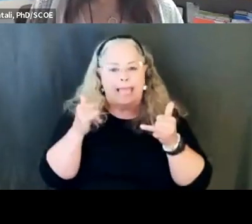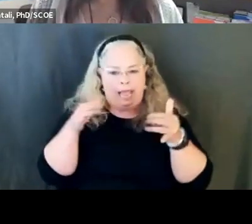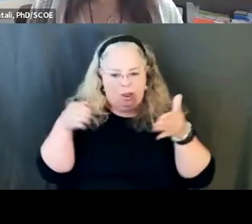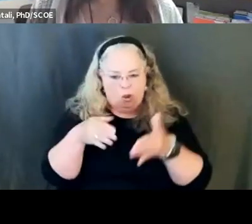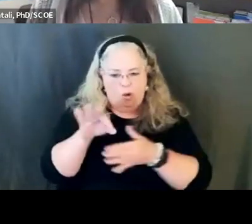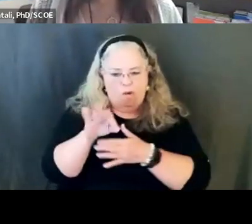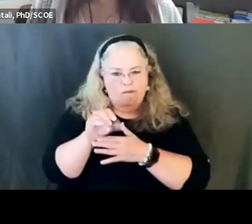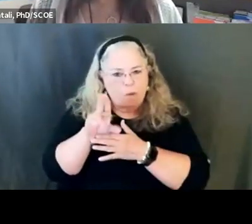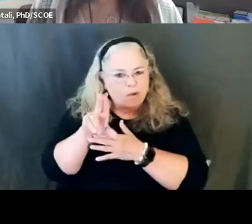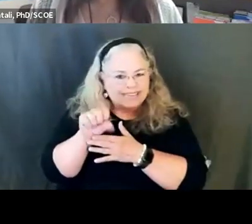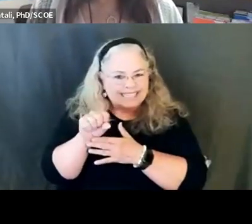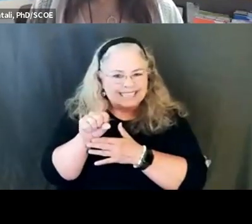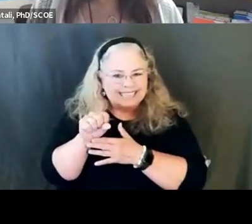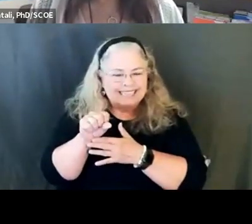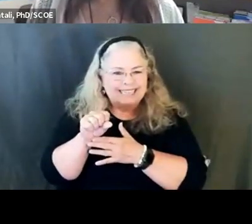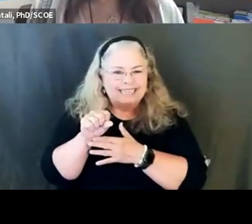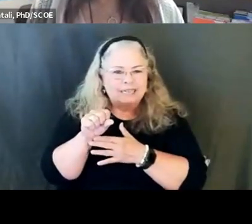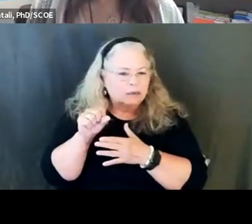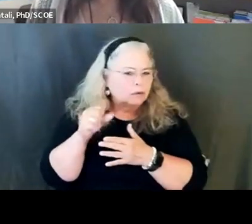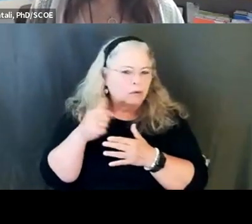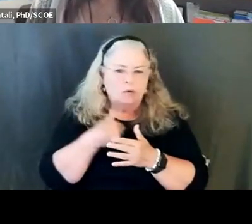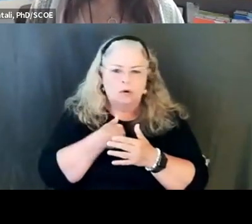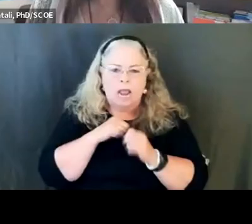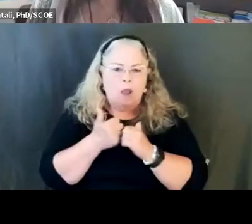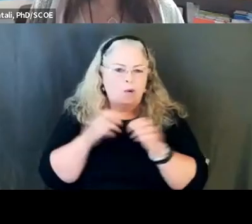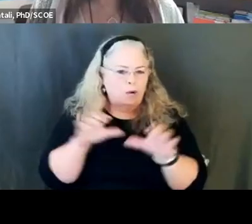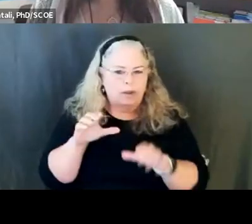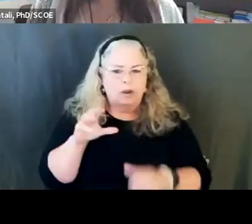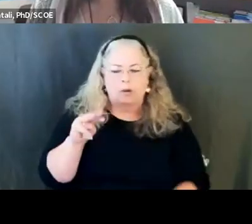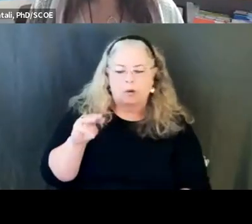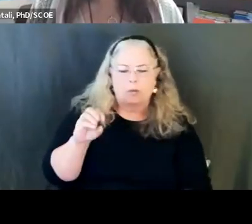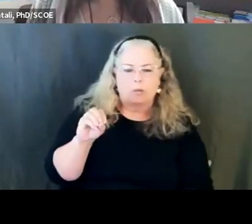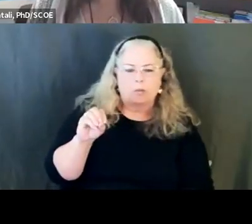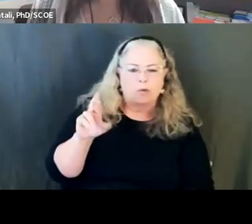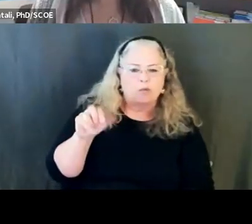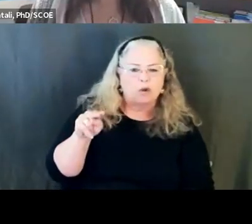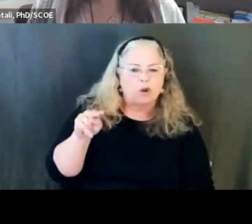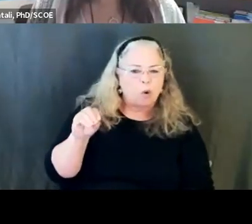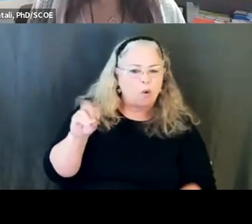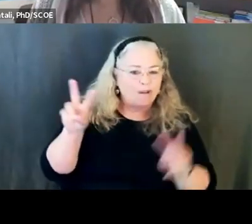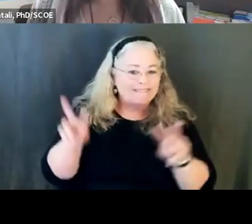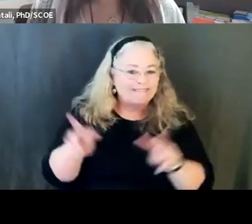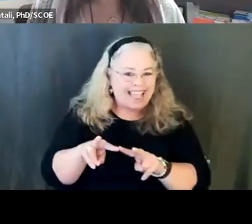make it inaudible… And way we've done that in Moreno Valley School district is we had a summer